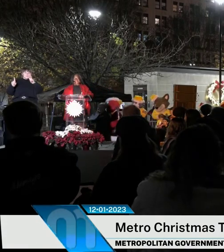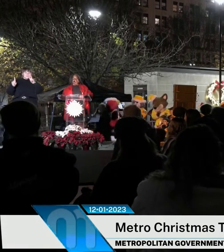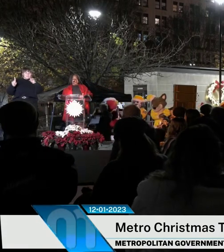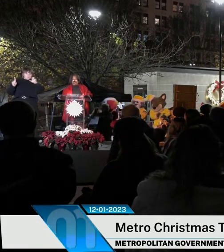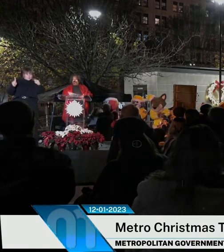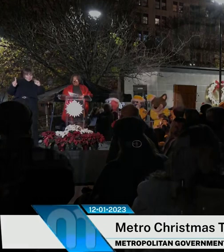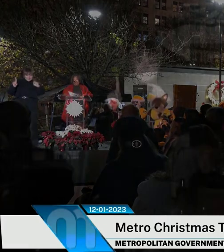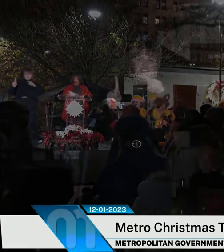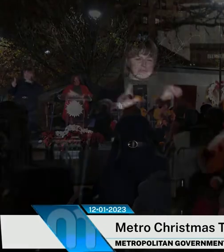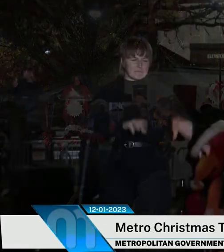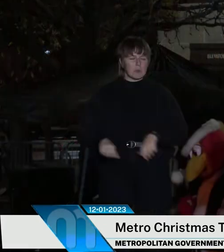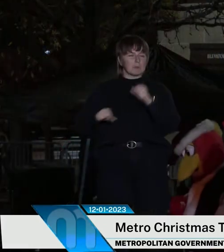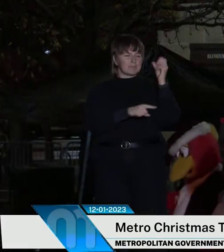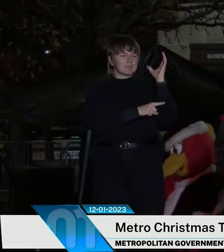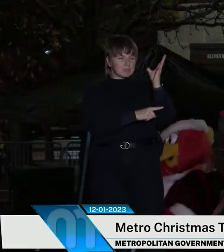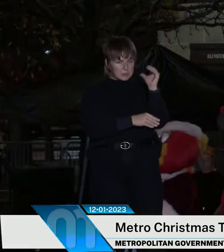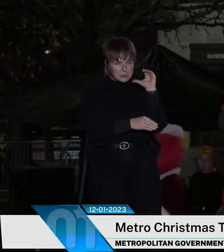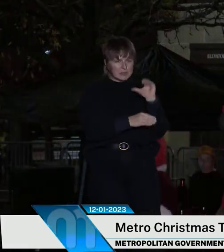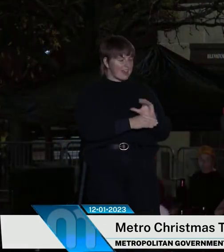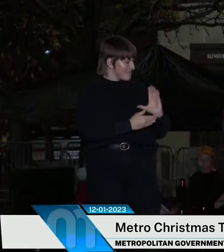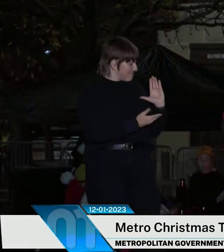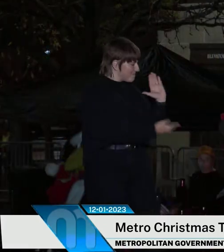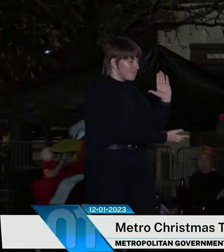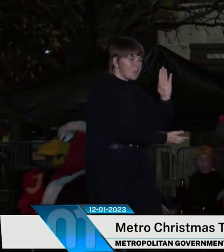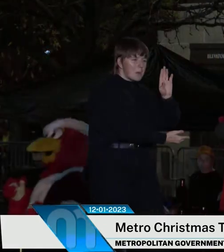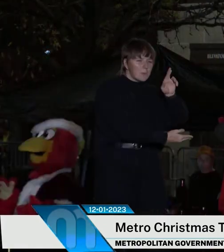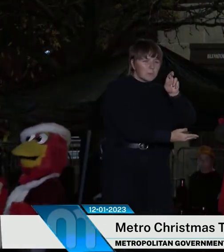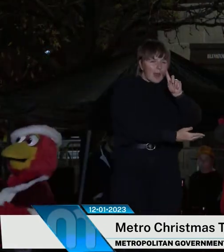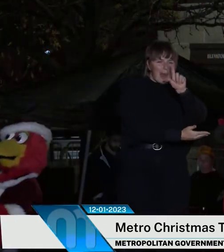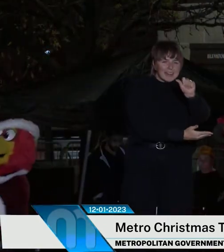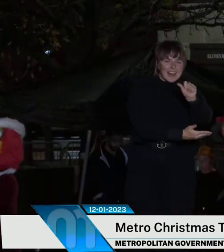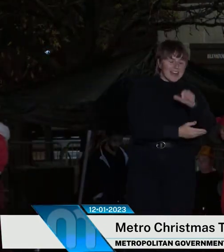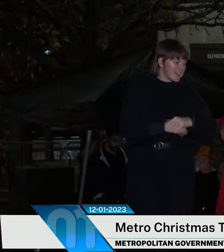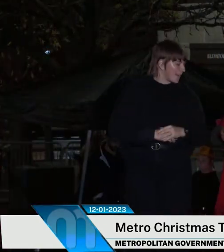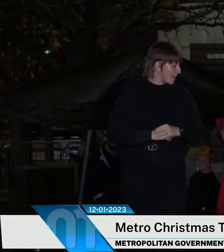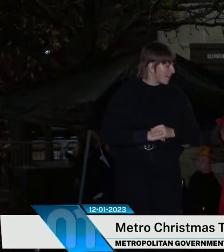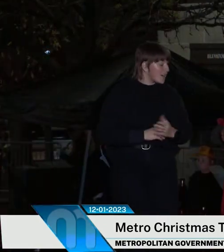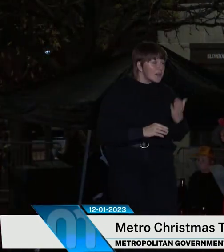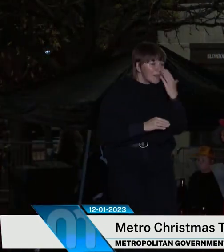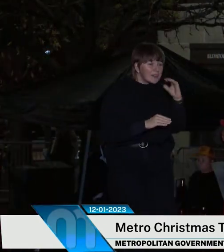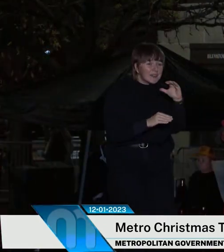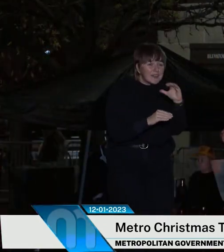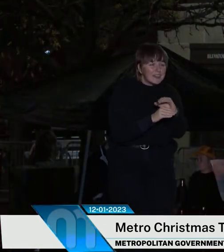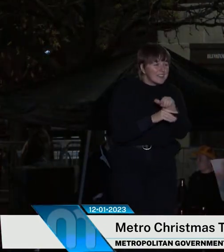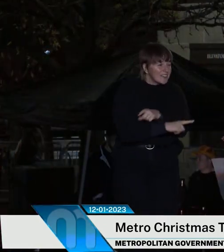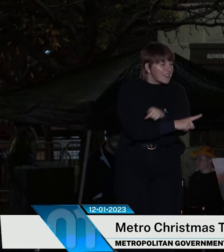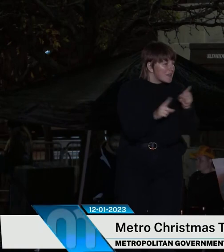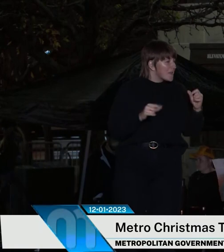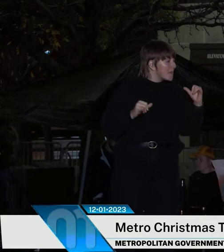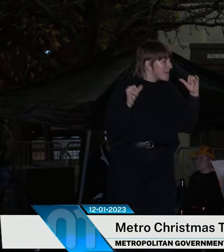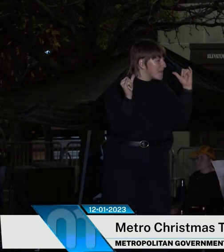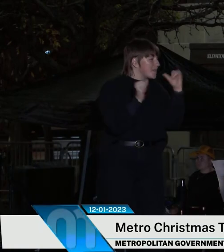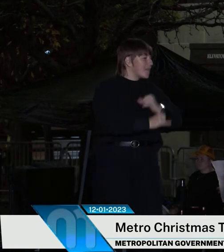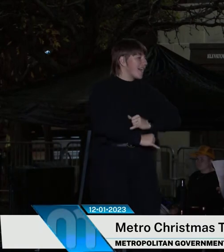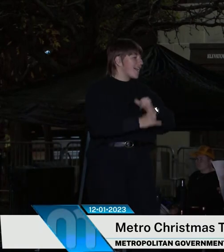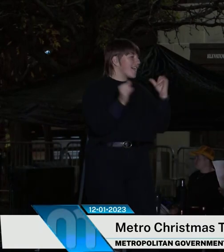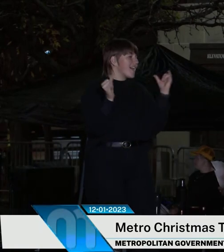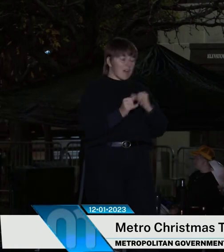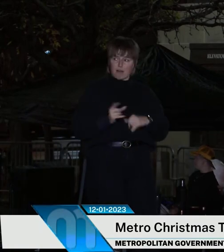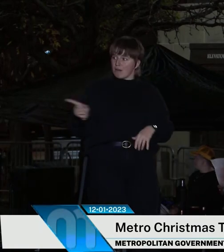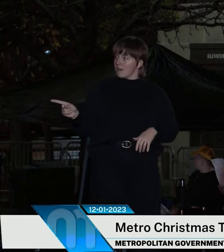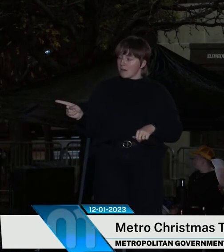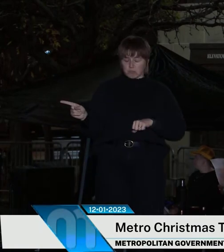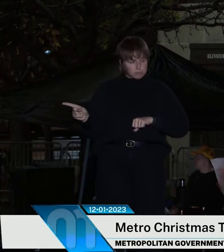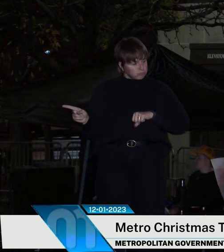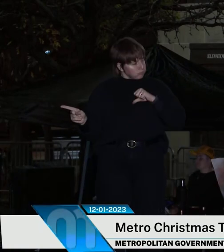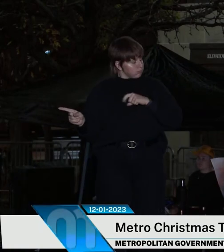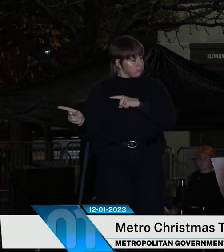SERVE AS OUR EMCEE THIS EVENING.